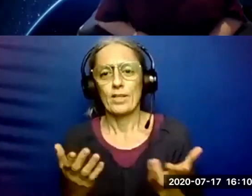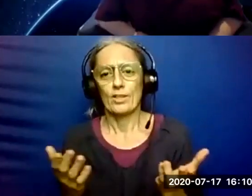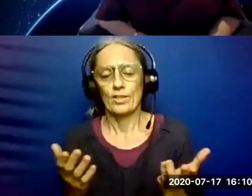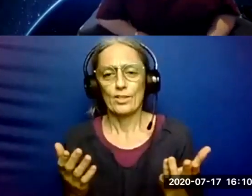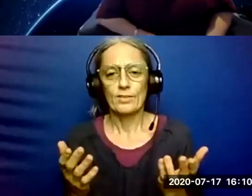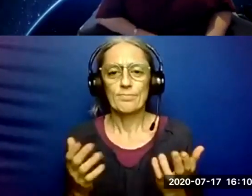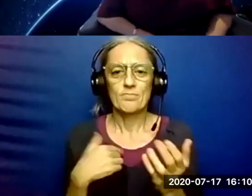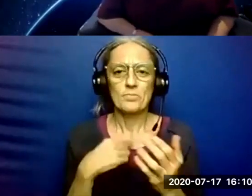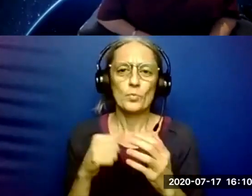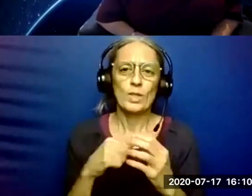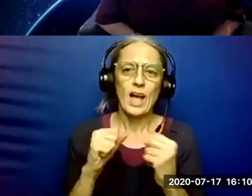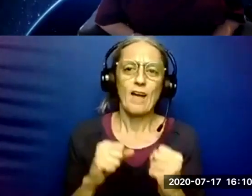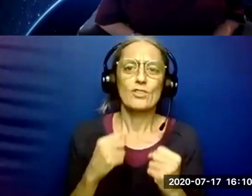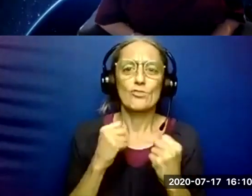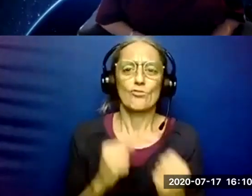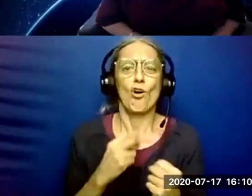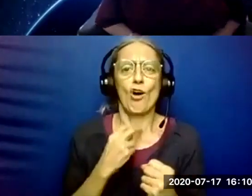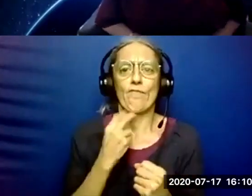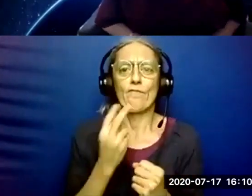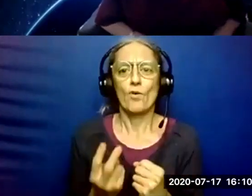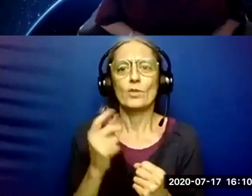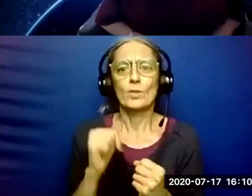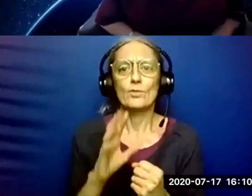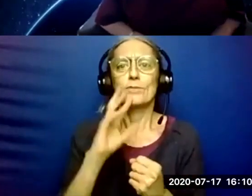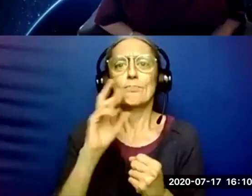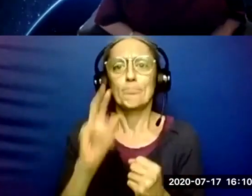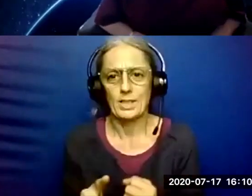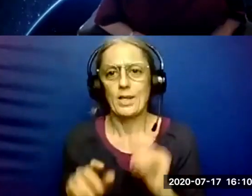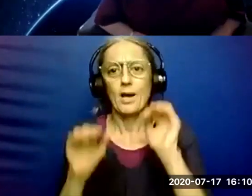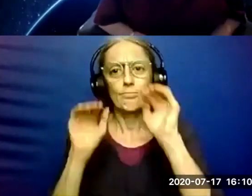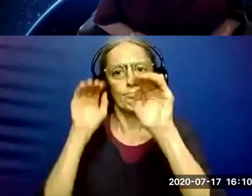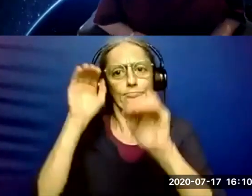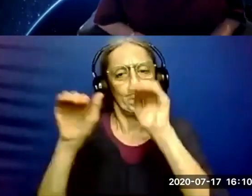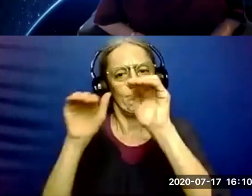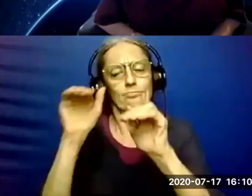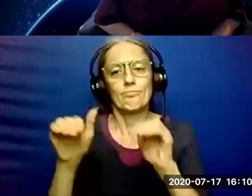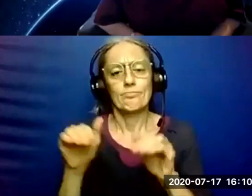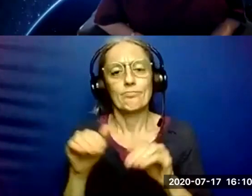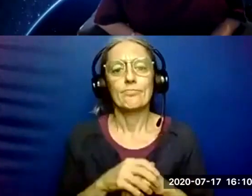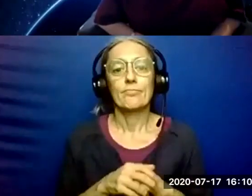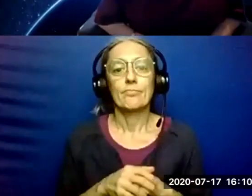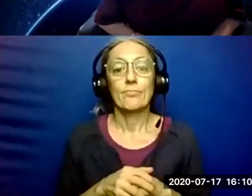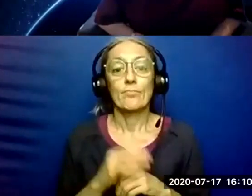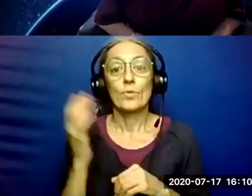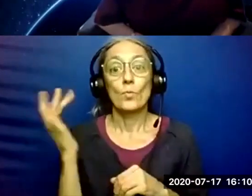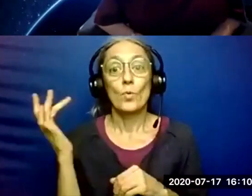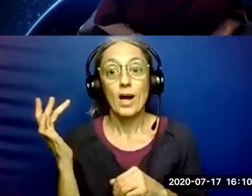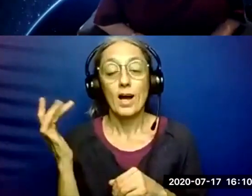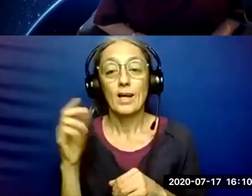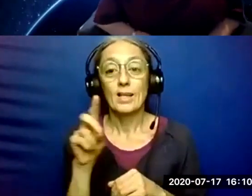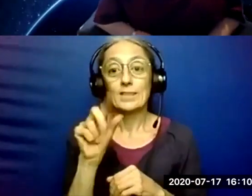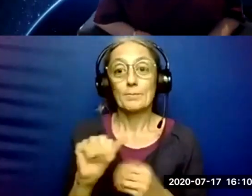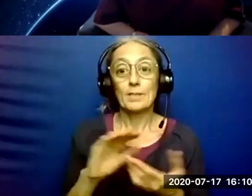because disability is really the most diverse community.